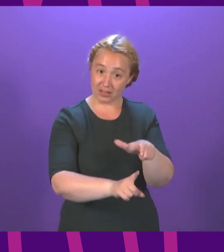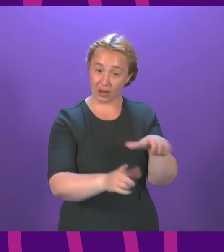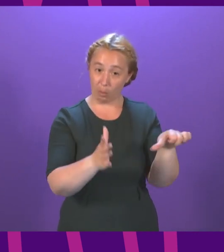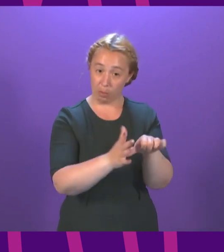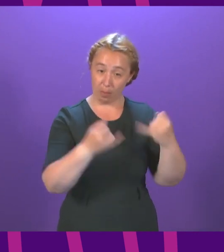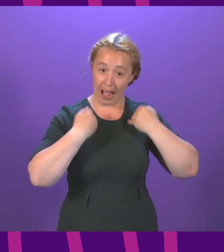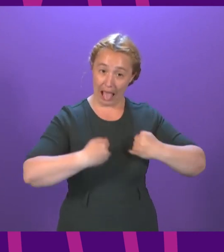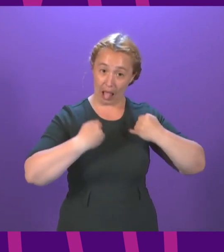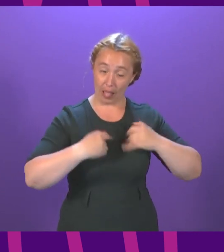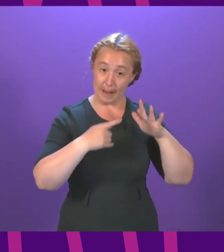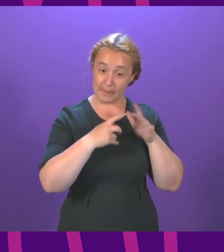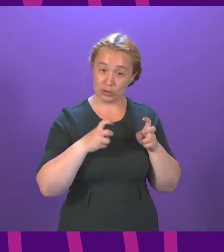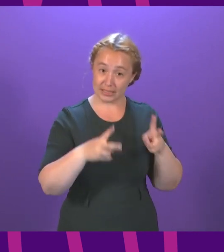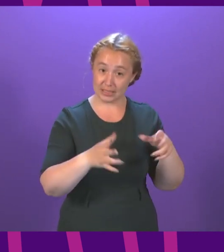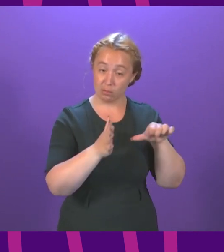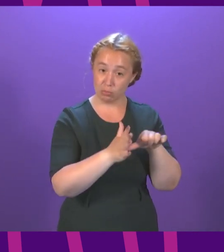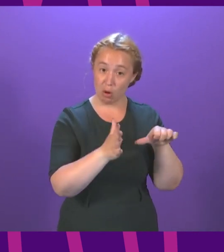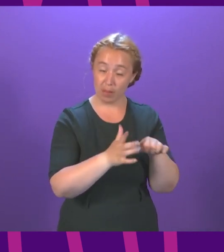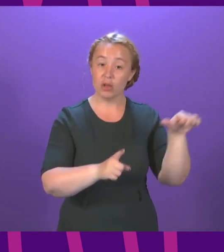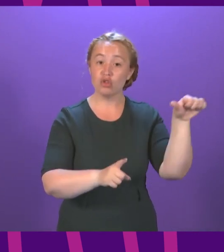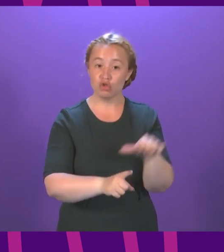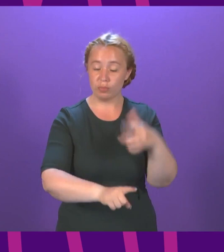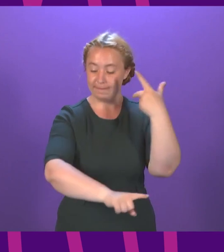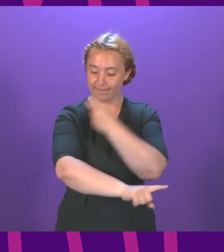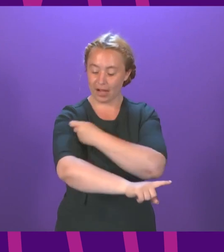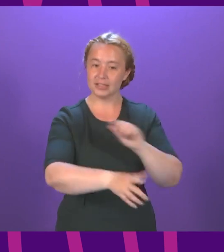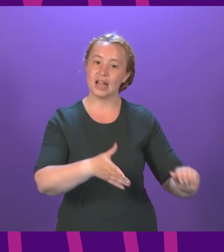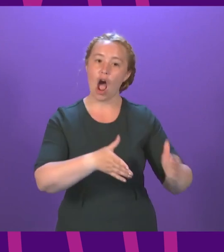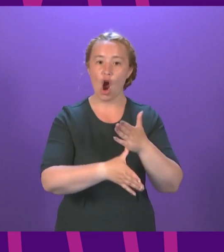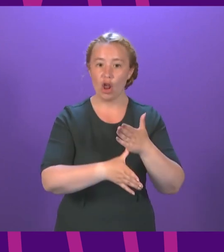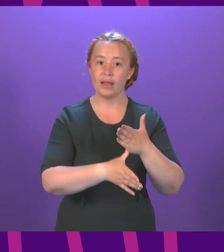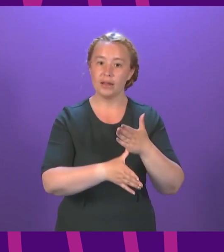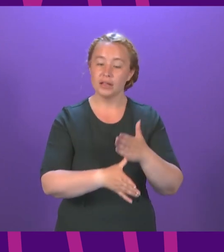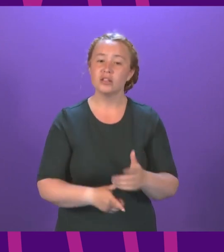be vaccinated in phase 1 of that programme. There is a variety of things that we need to do to build